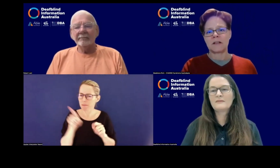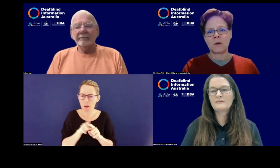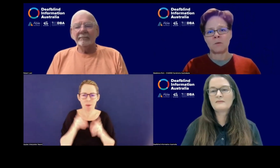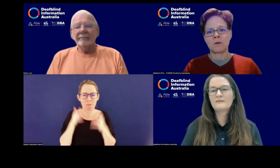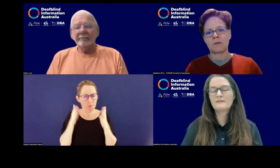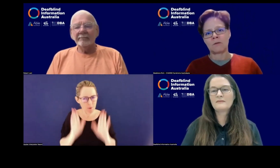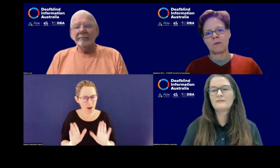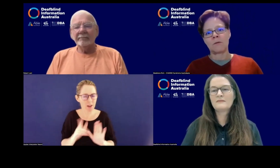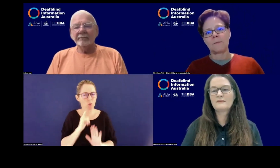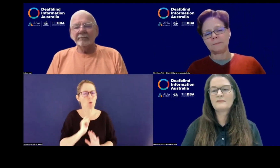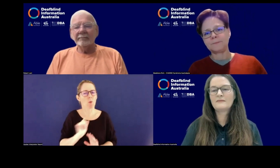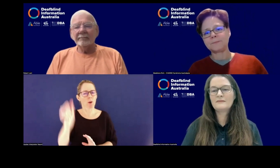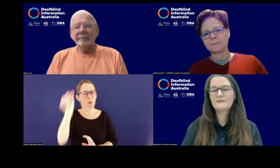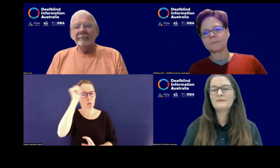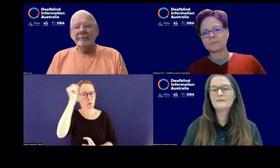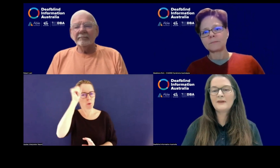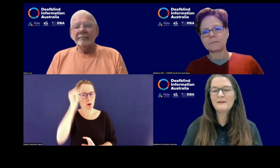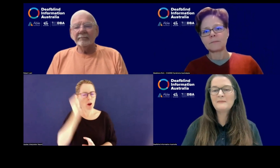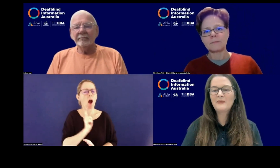we would go through.